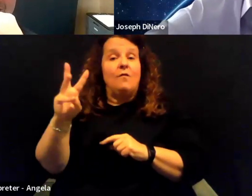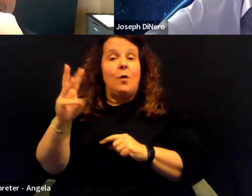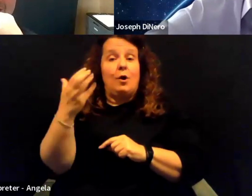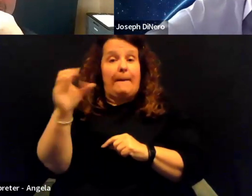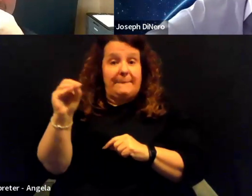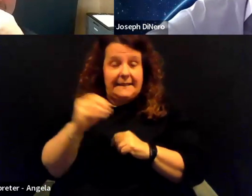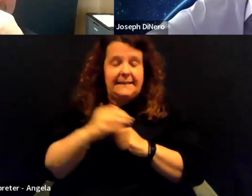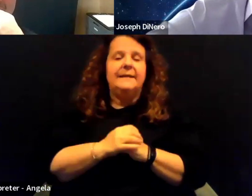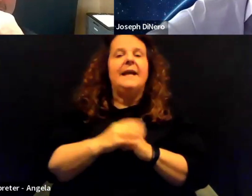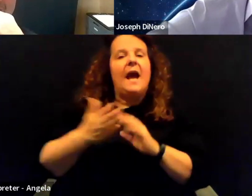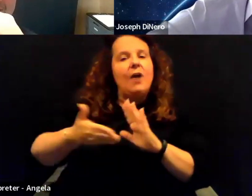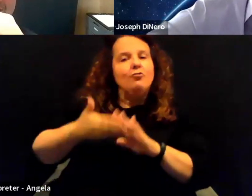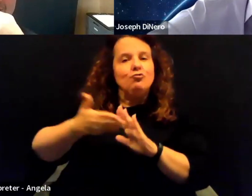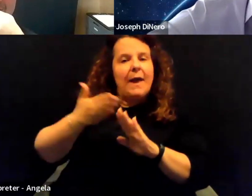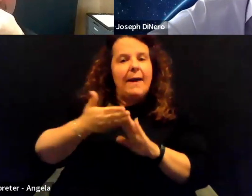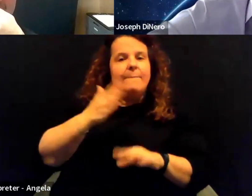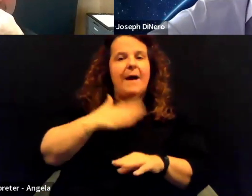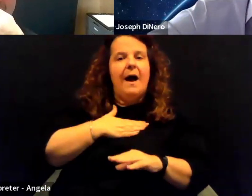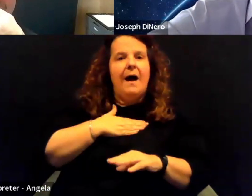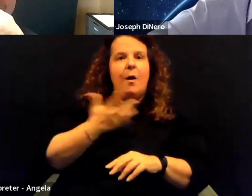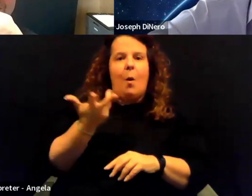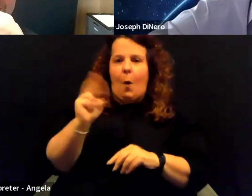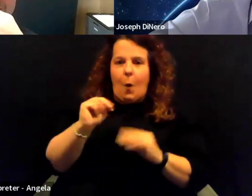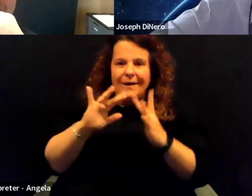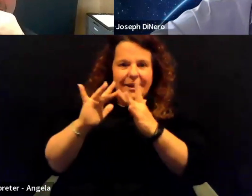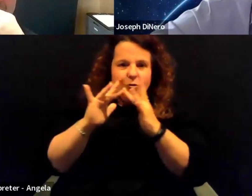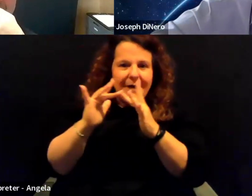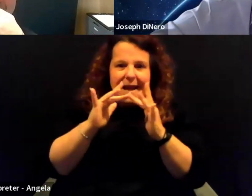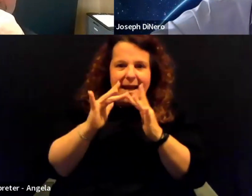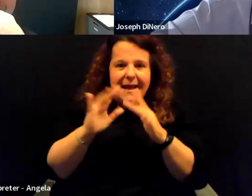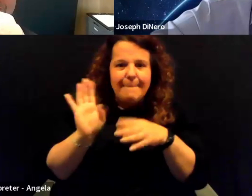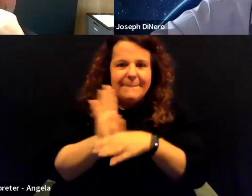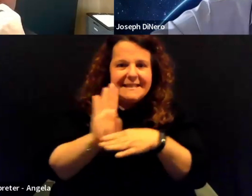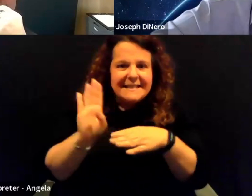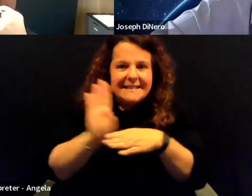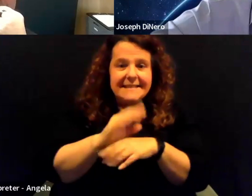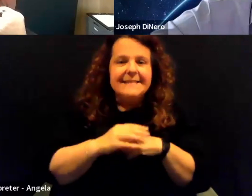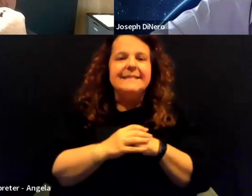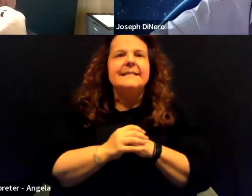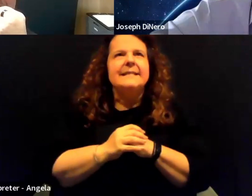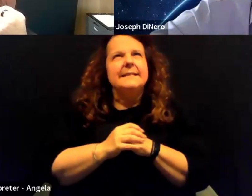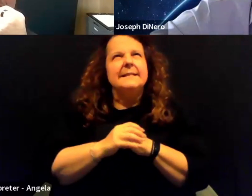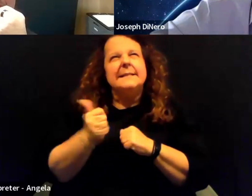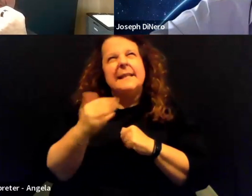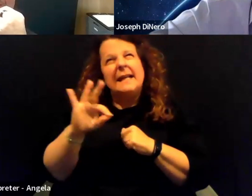, I ran my own internet business in the early 90s.